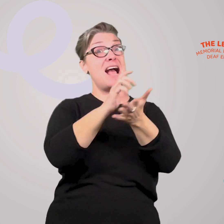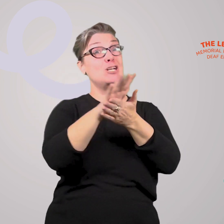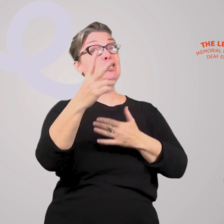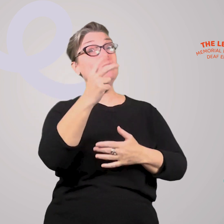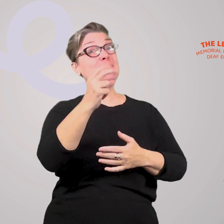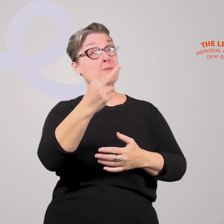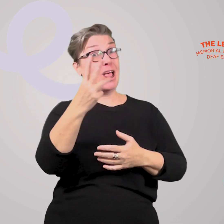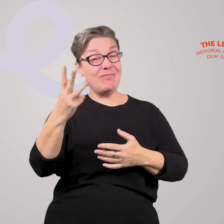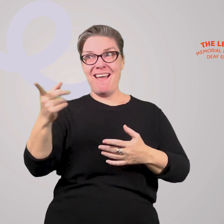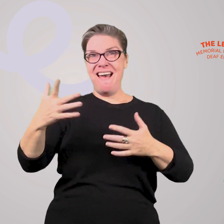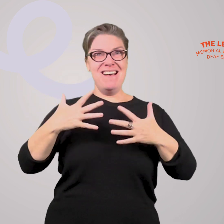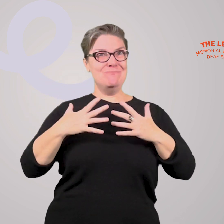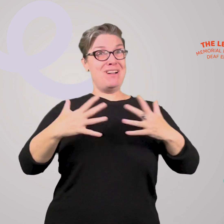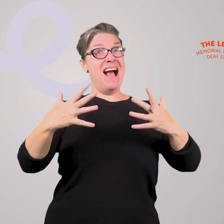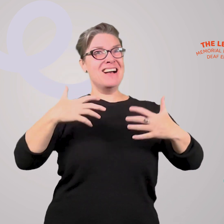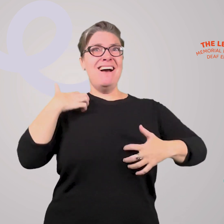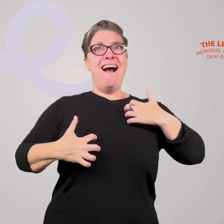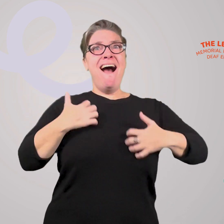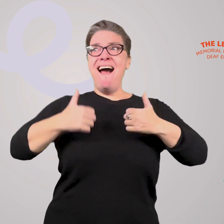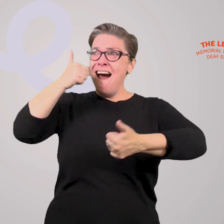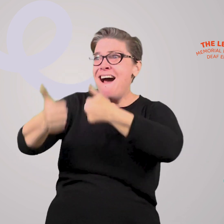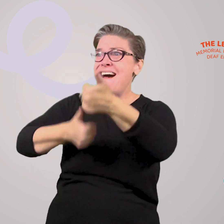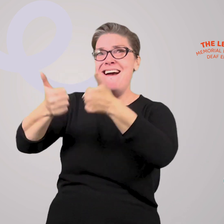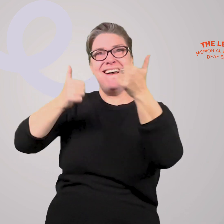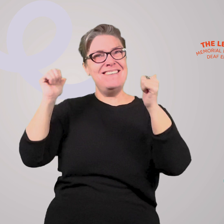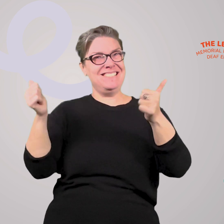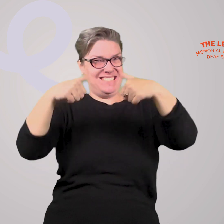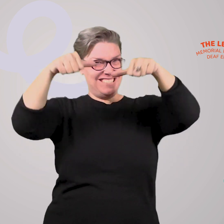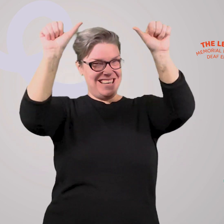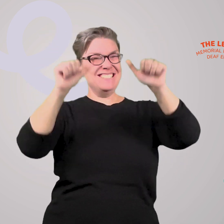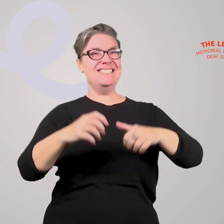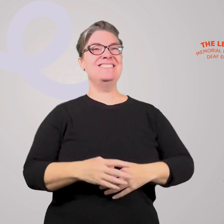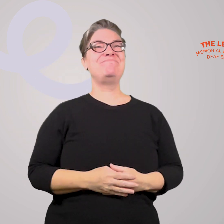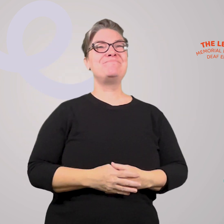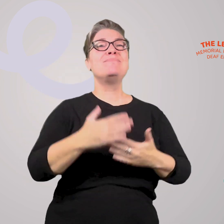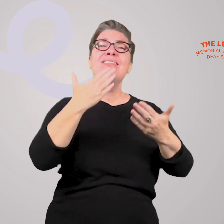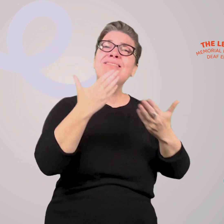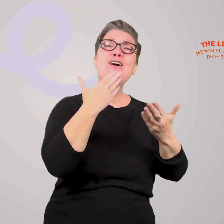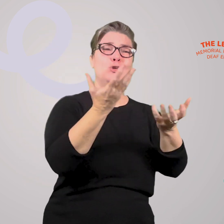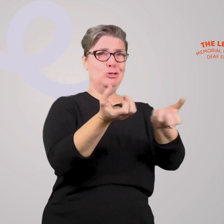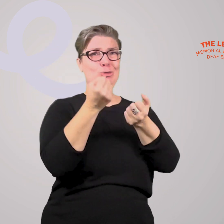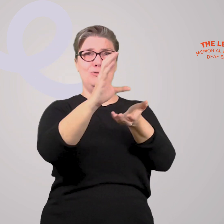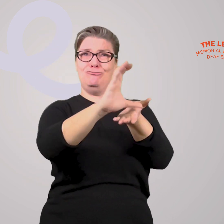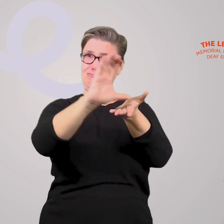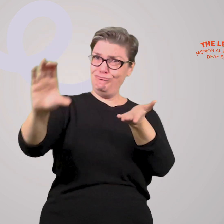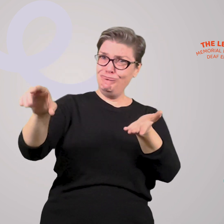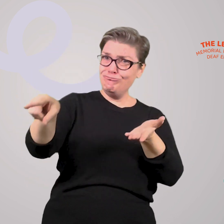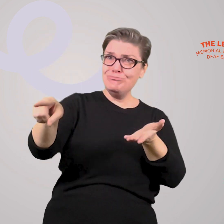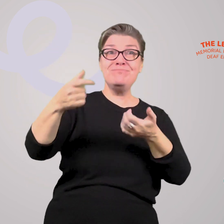and to their surprise and joy were later contacted in March 2023 when they were told they’re application was successful!